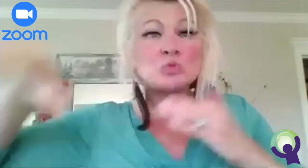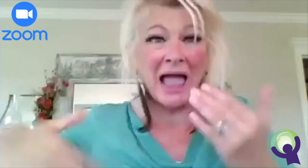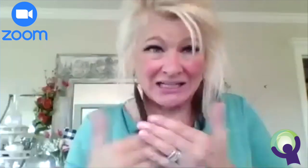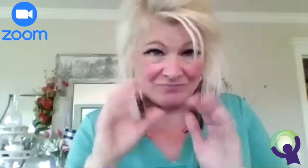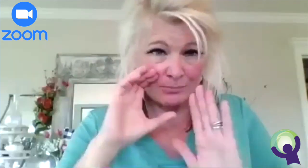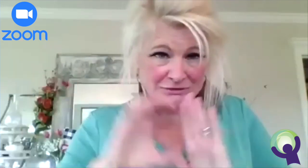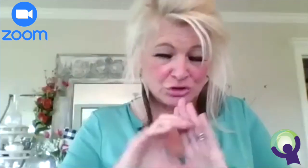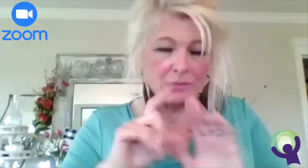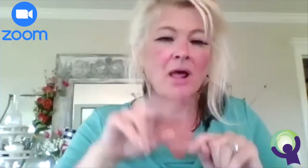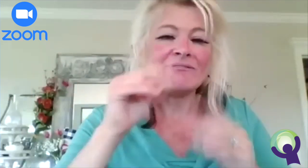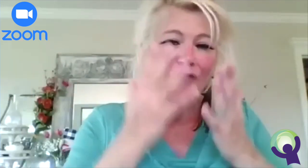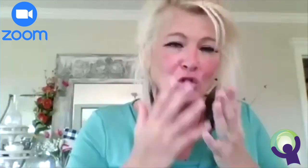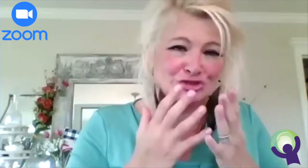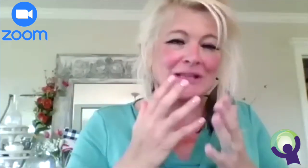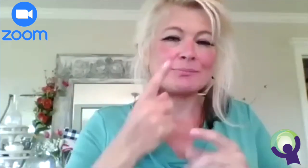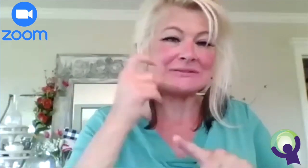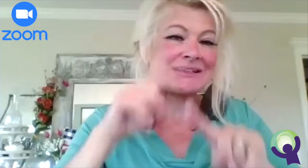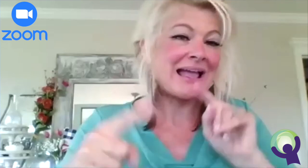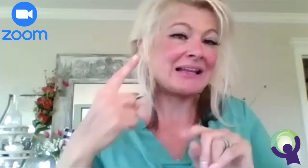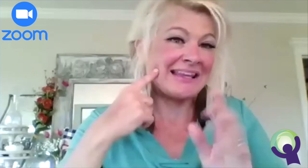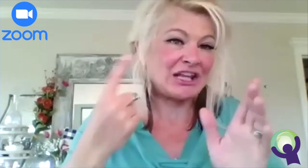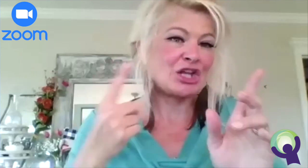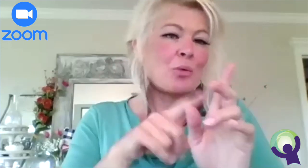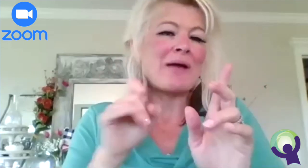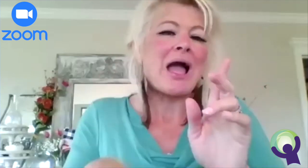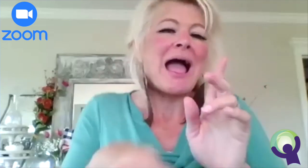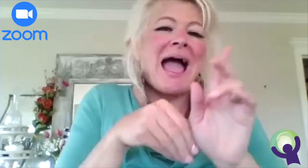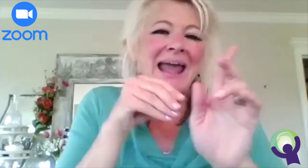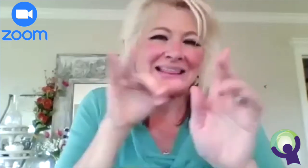Autism is the entire picture and unfortunately because they can't hear,